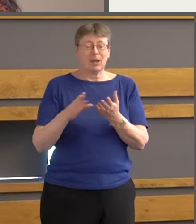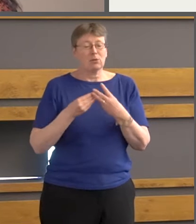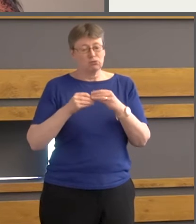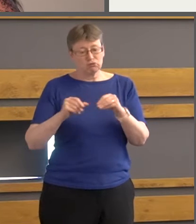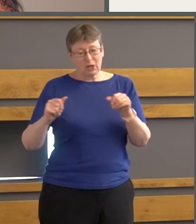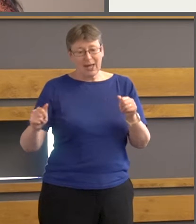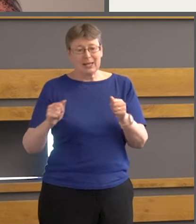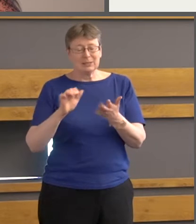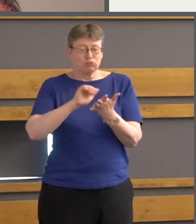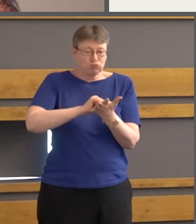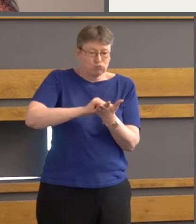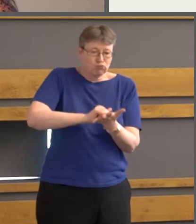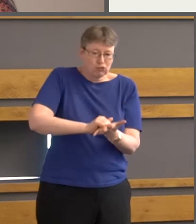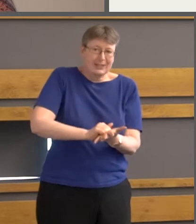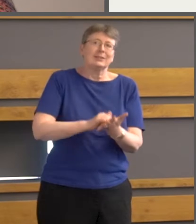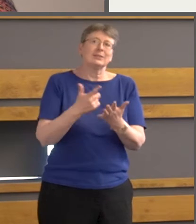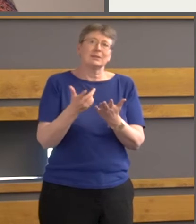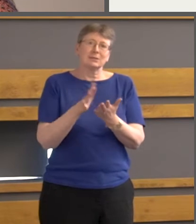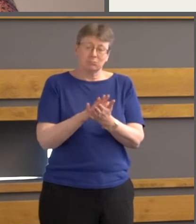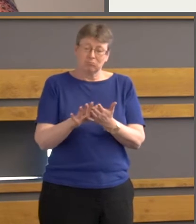and then stacked as reams for sale.